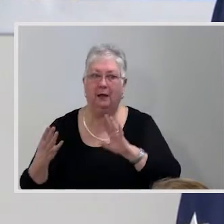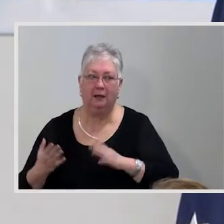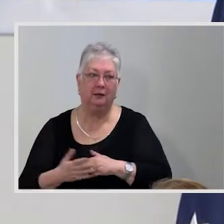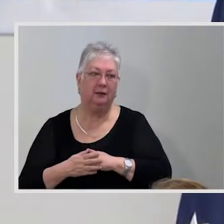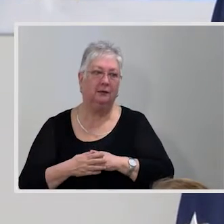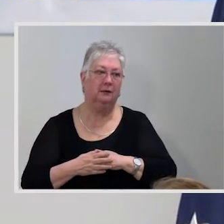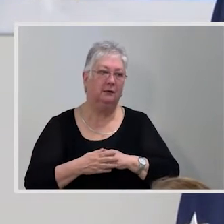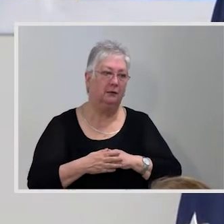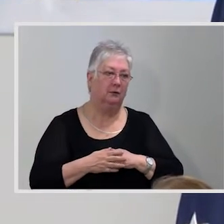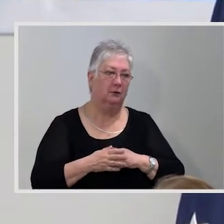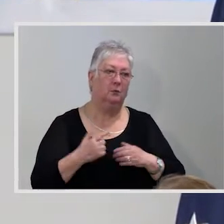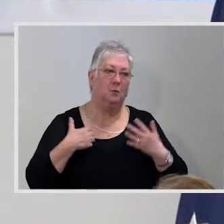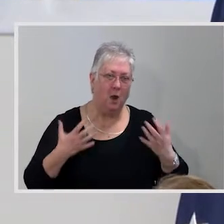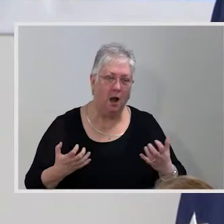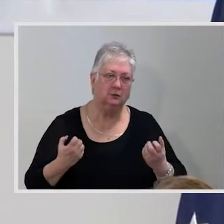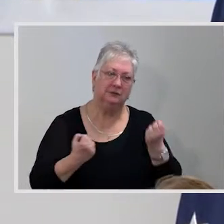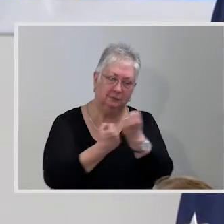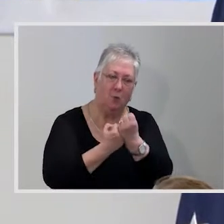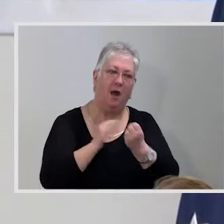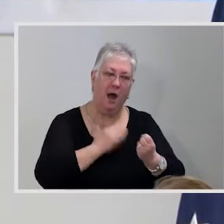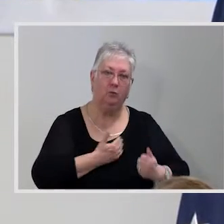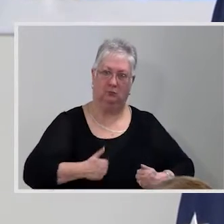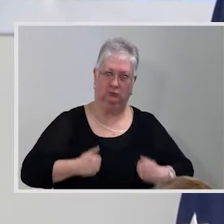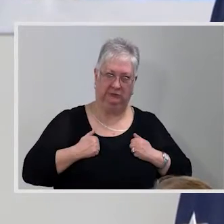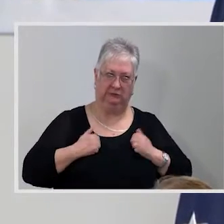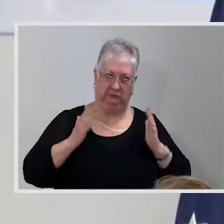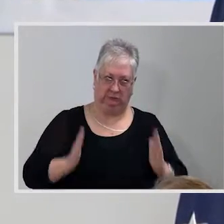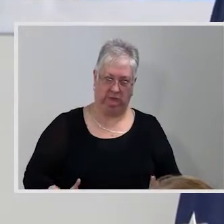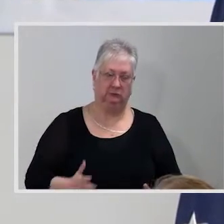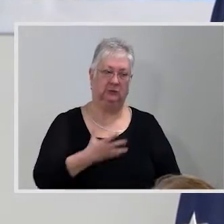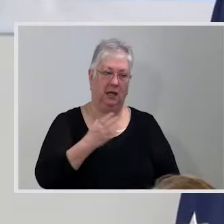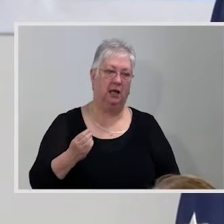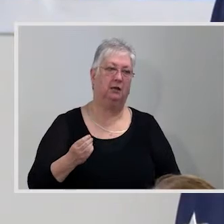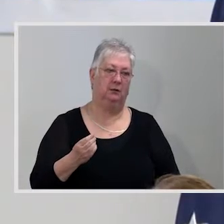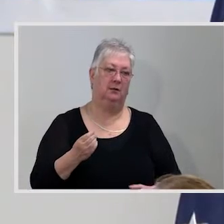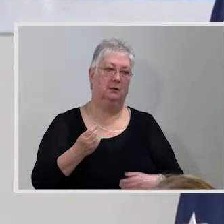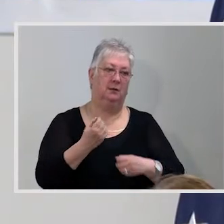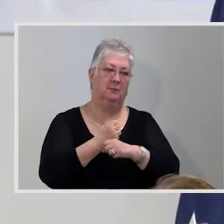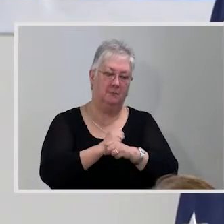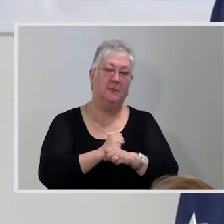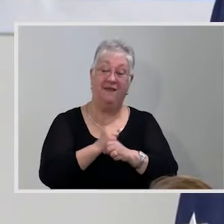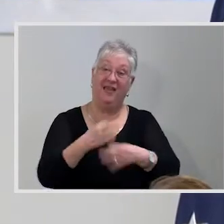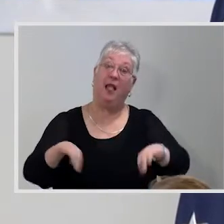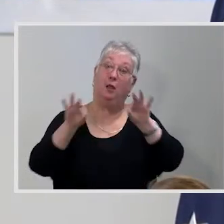AND SUPPORT THE VALUES THAT MEAN SO MUCH TO ALL OF US AS WASHINGTONIANS. AND SO I WANT TO CALL MY